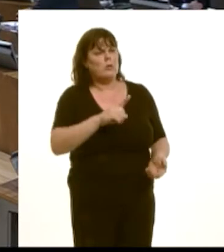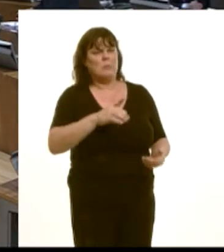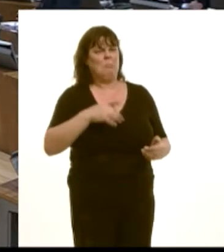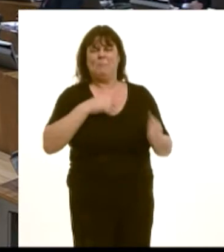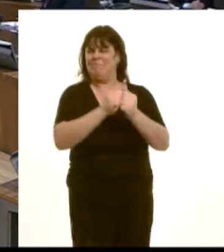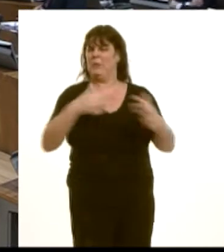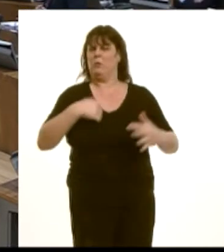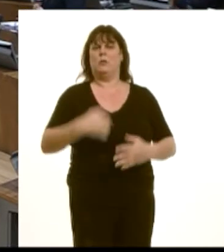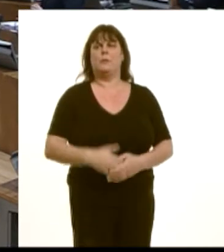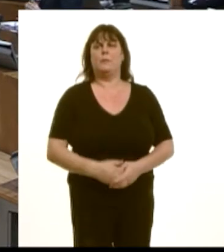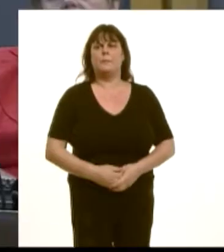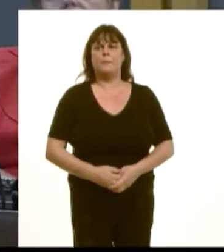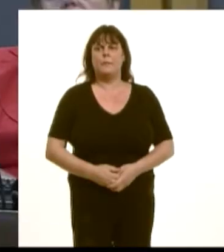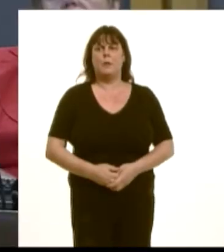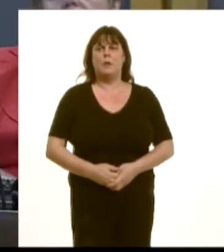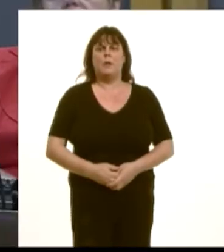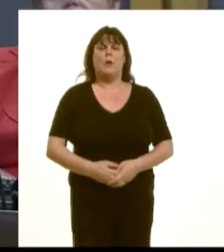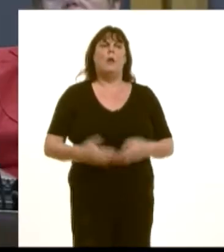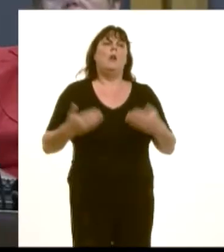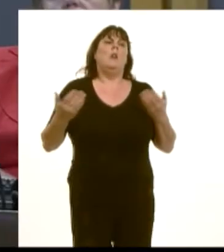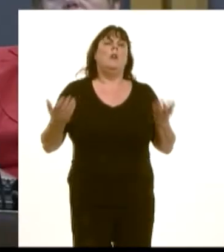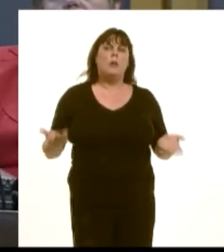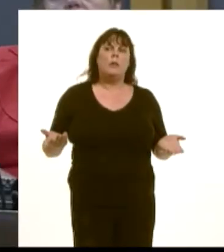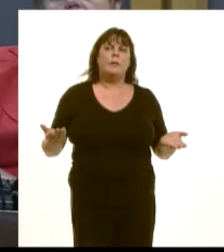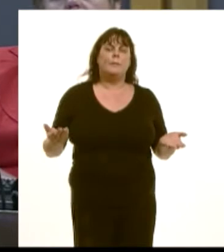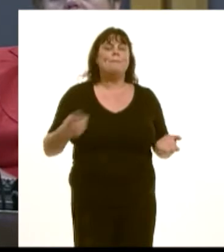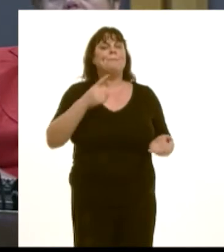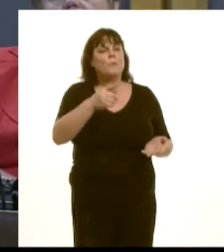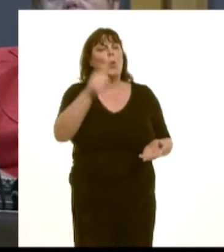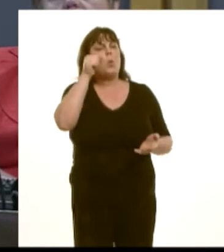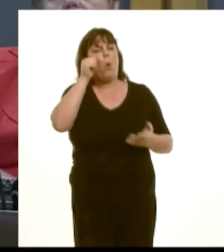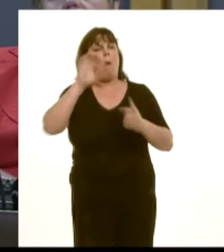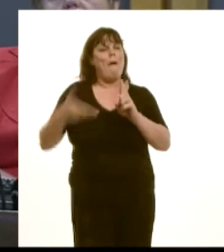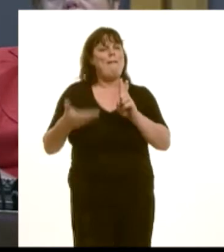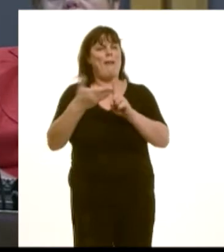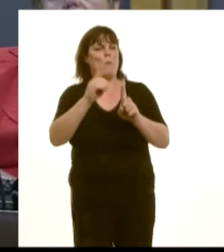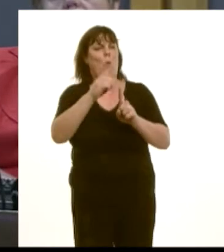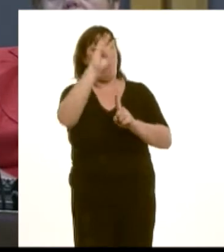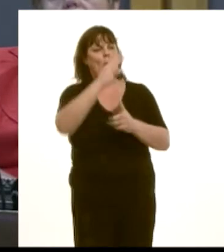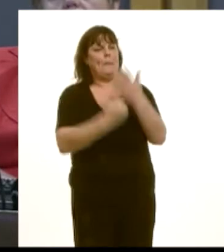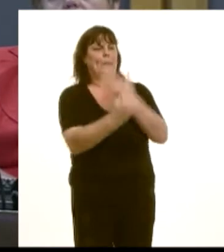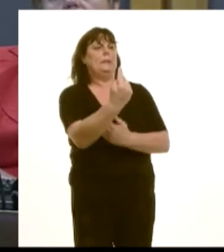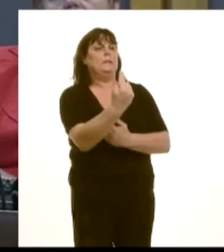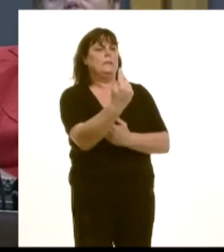Leanne Wood: You know full well that we want Wales to become an independent country. We